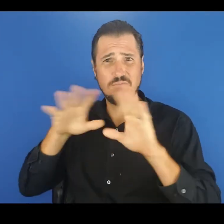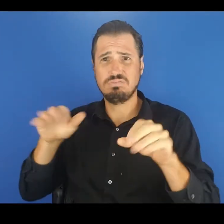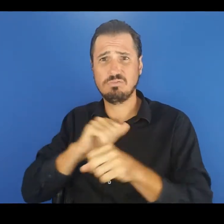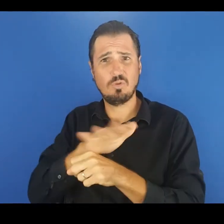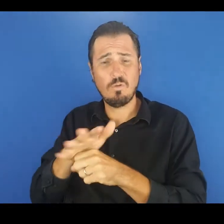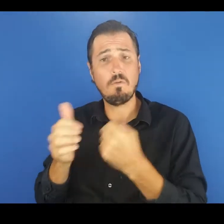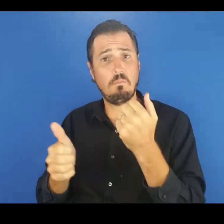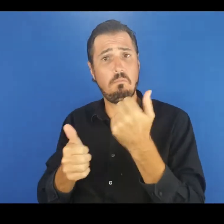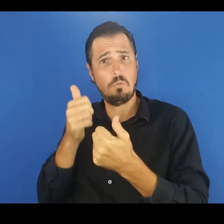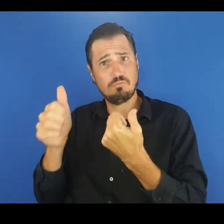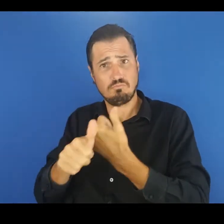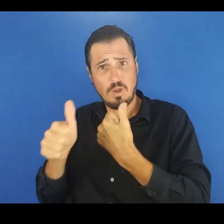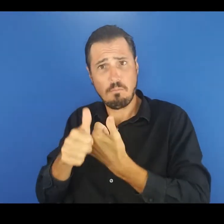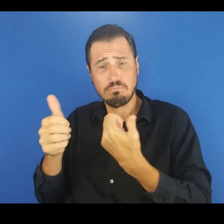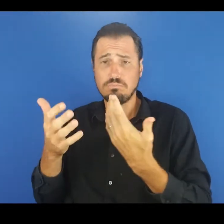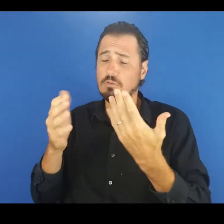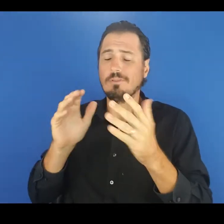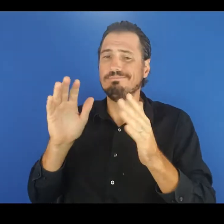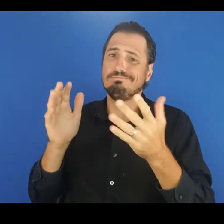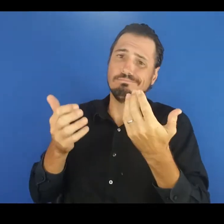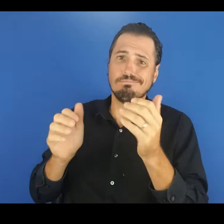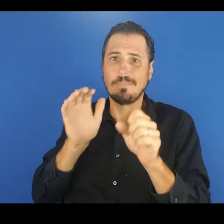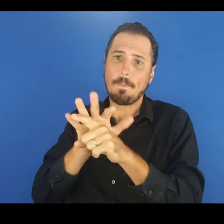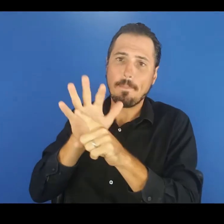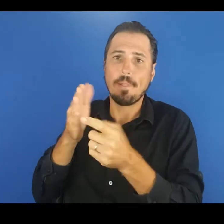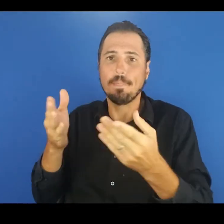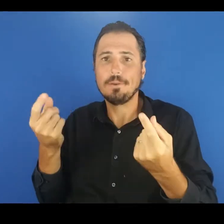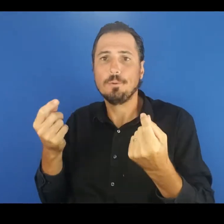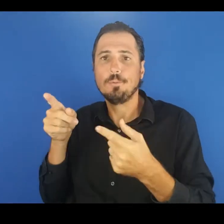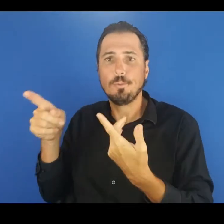Most of the popular activities are indoors and can be crowded